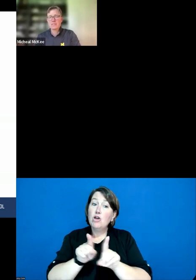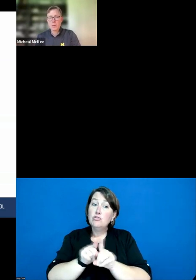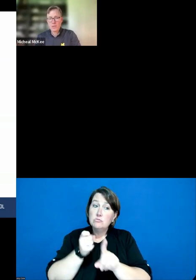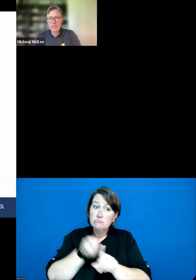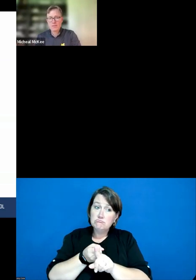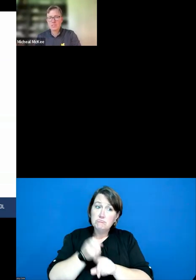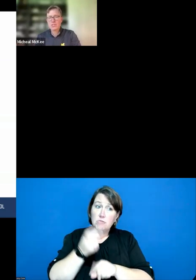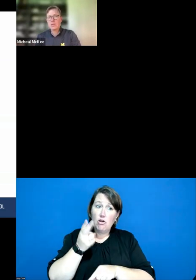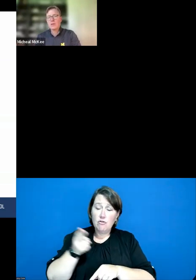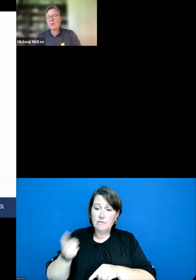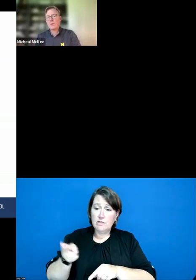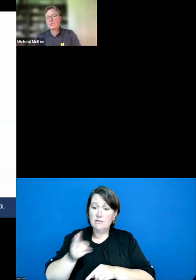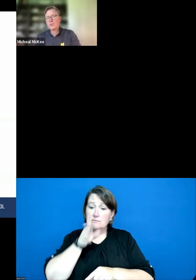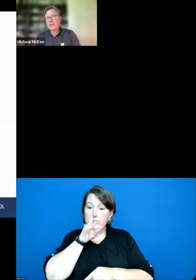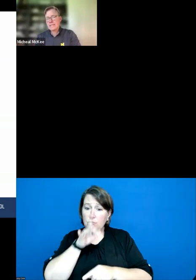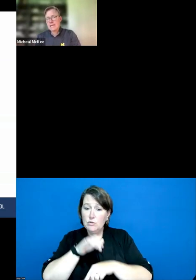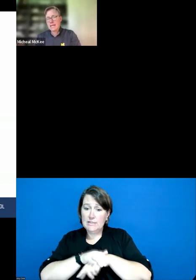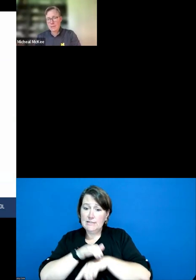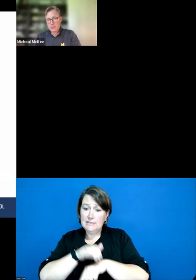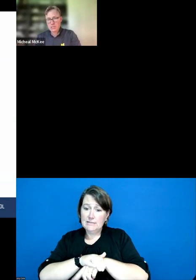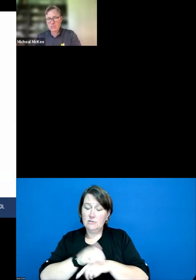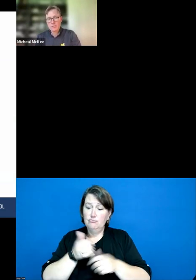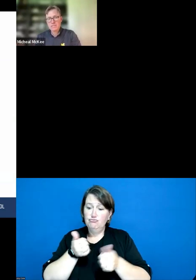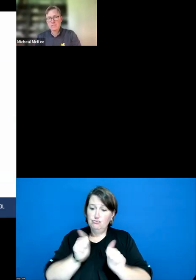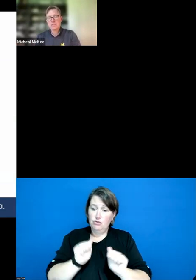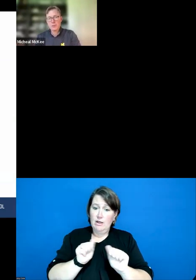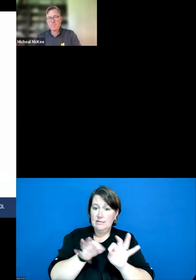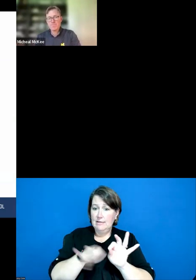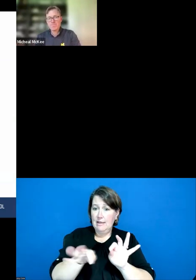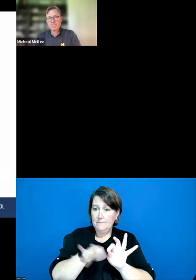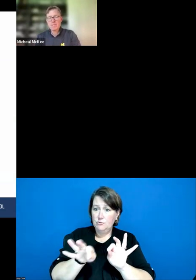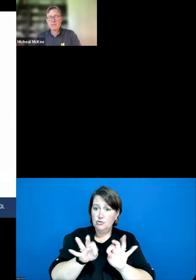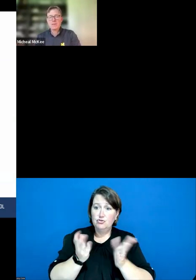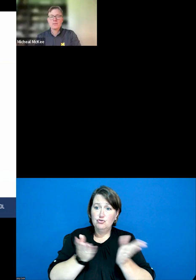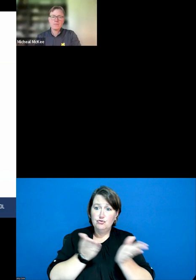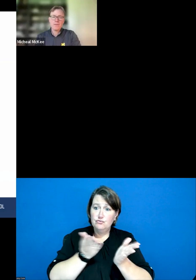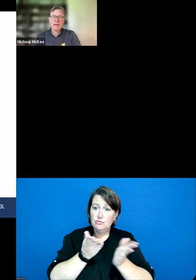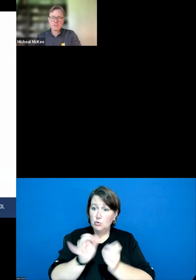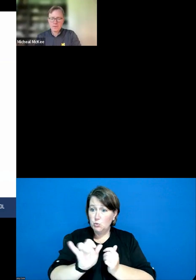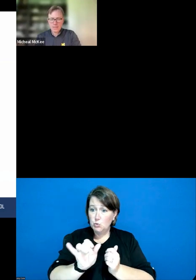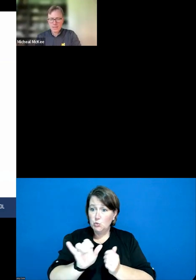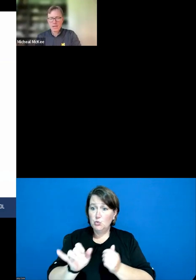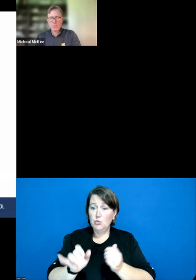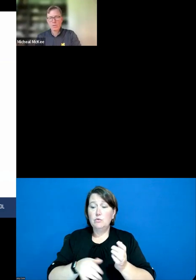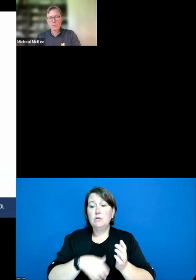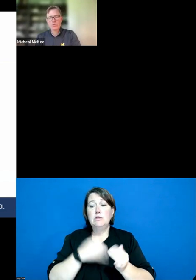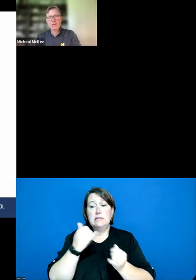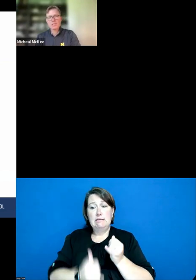spoken English who are trying to get captioning services too. Then lastly, we're trying